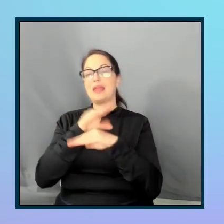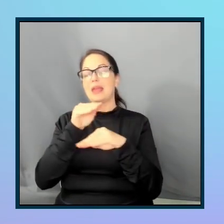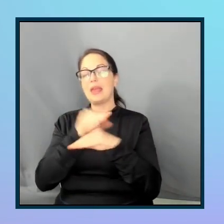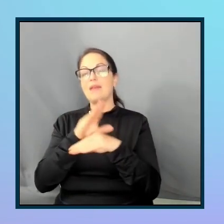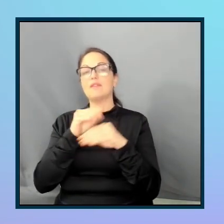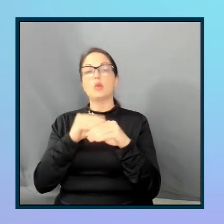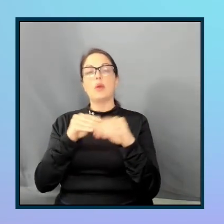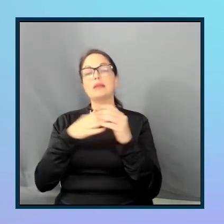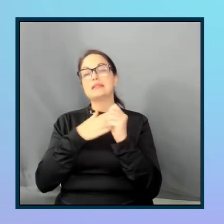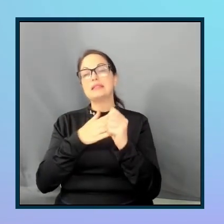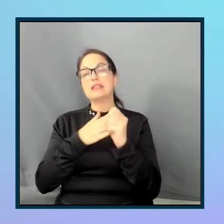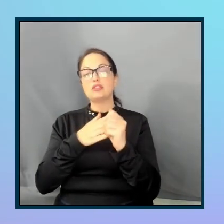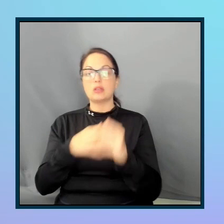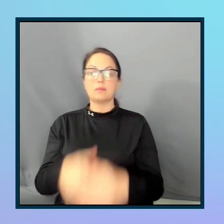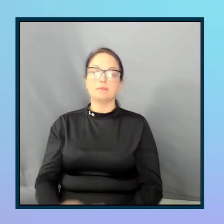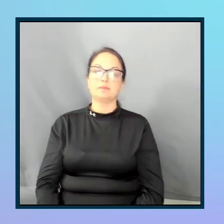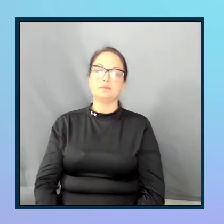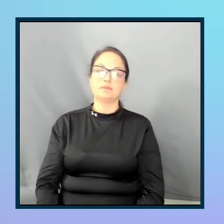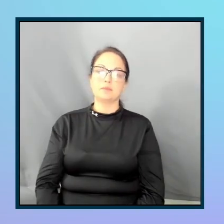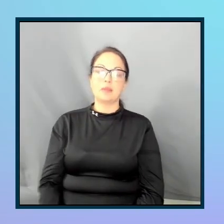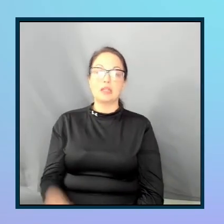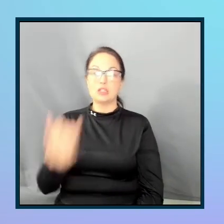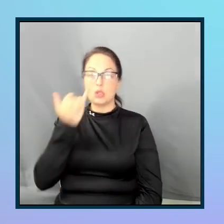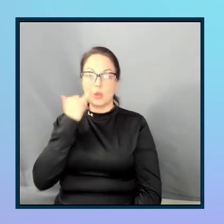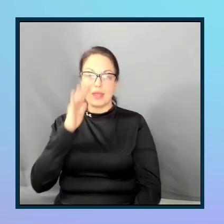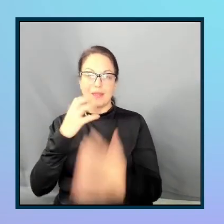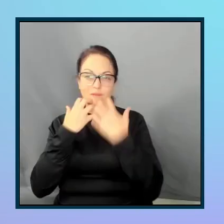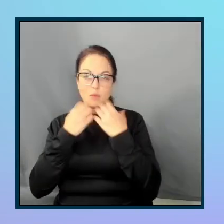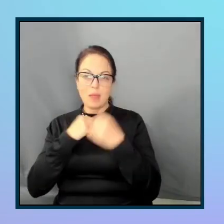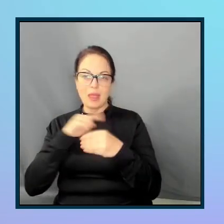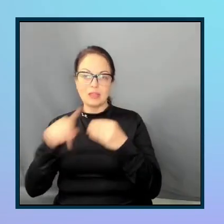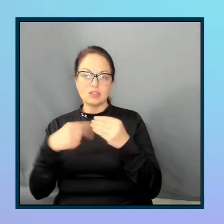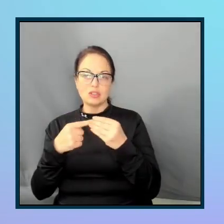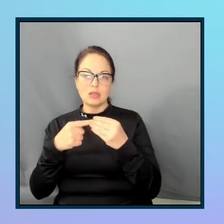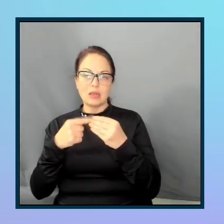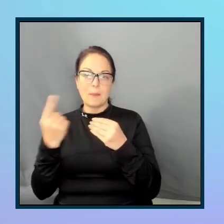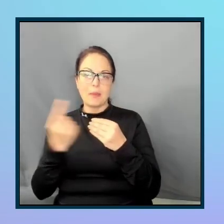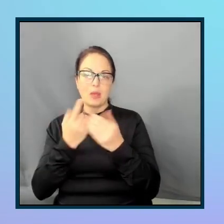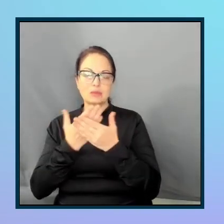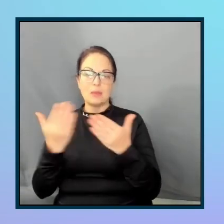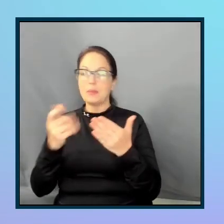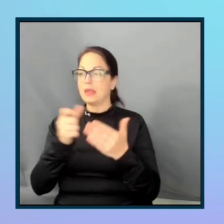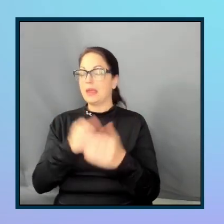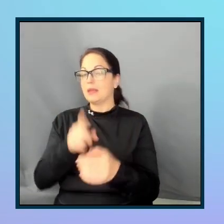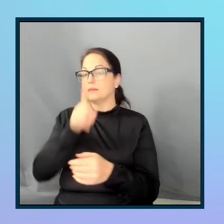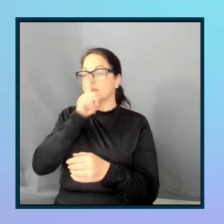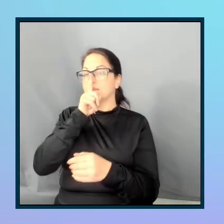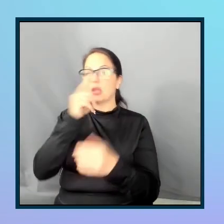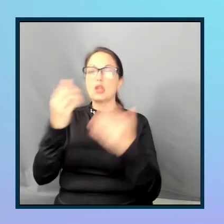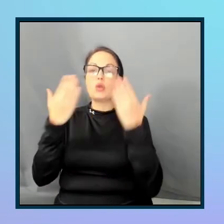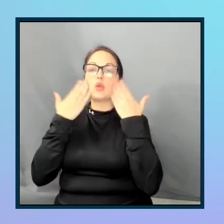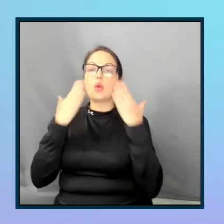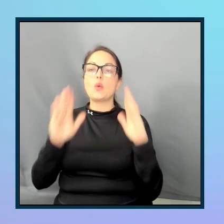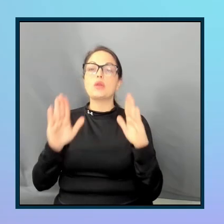So again, if you're passionate about something, but you're not saying anything, no one knows how passionate you are, how much you care,